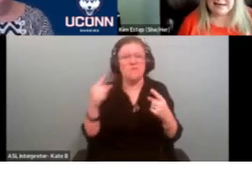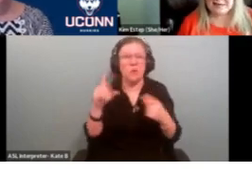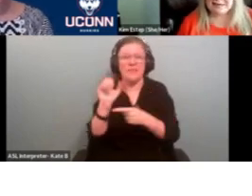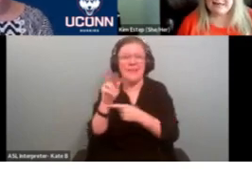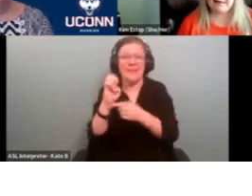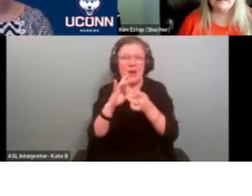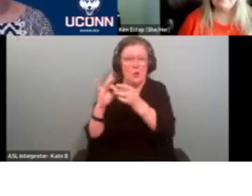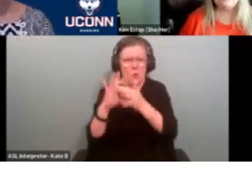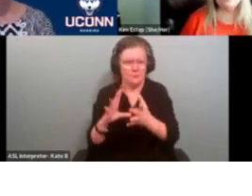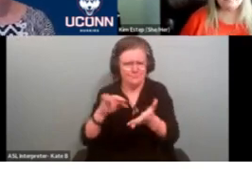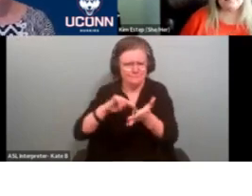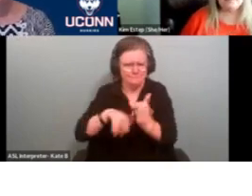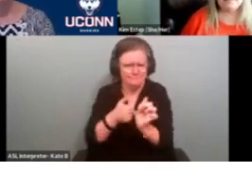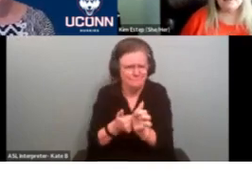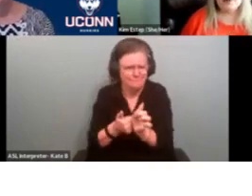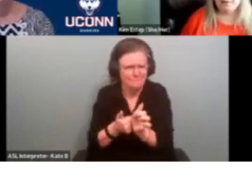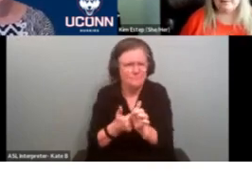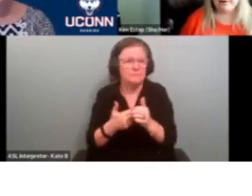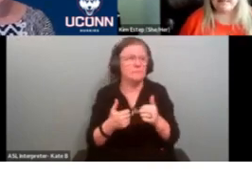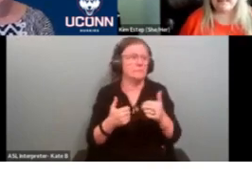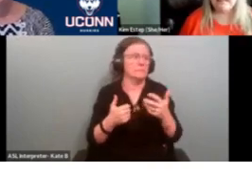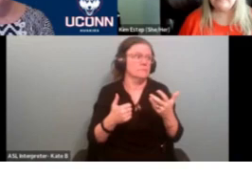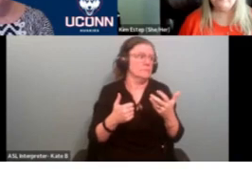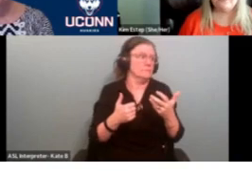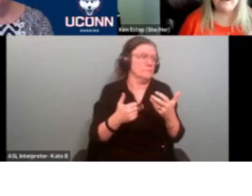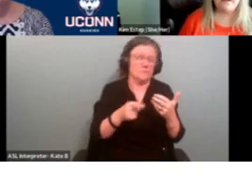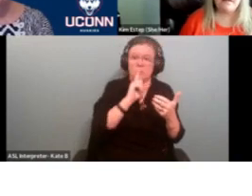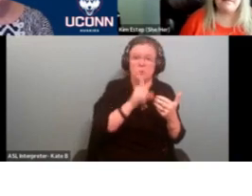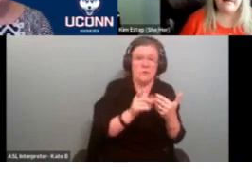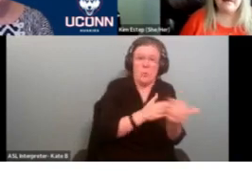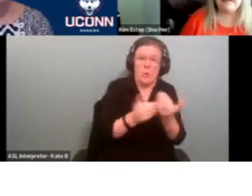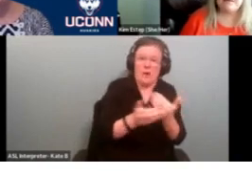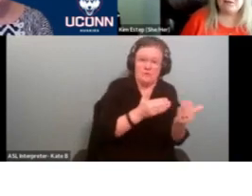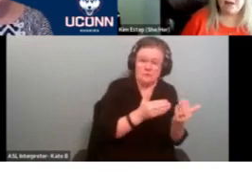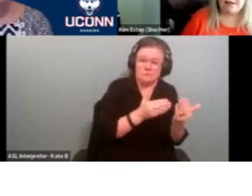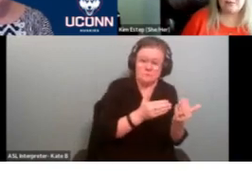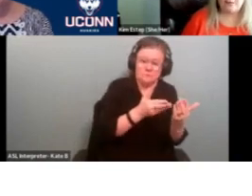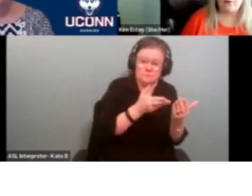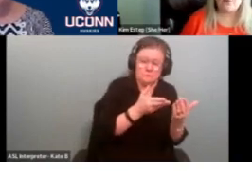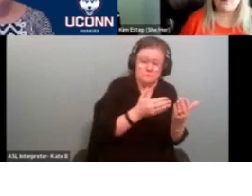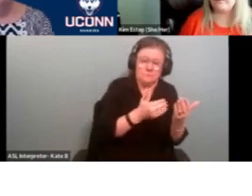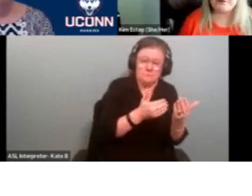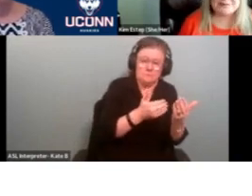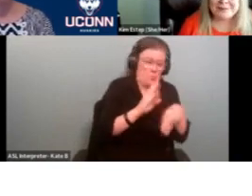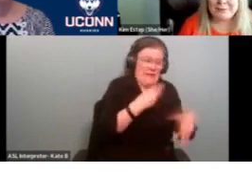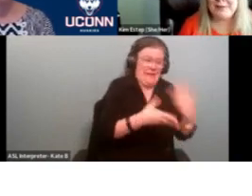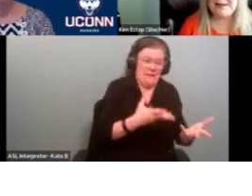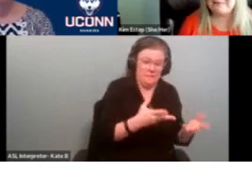that actually mean? So similar to do whatever it takes, if we're talking about an individualized approach, or person centered planning